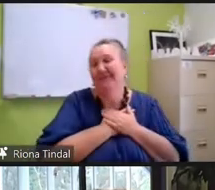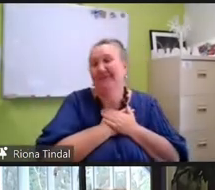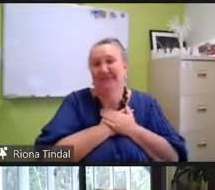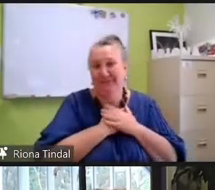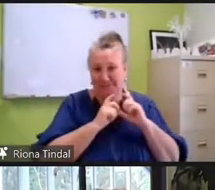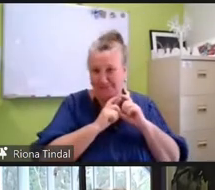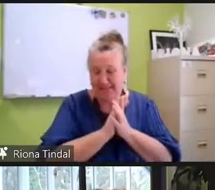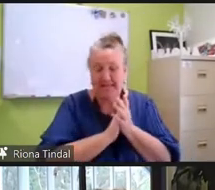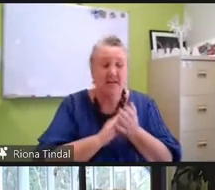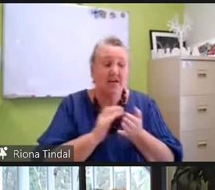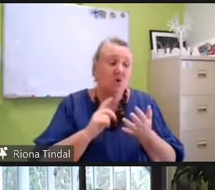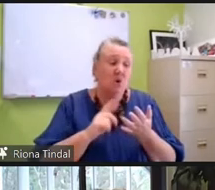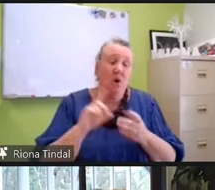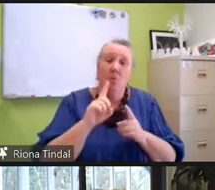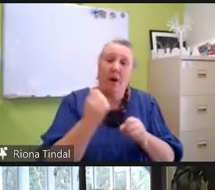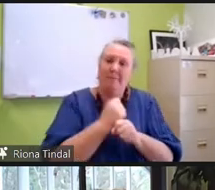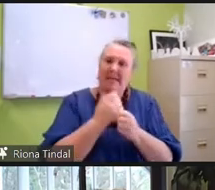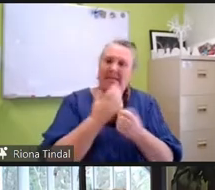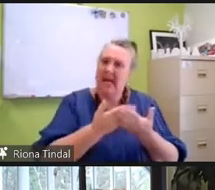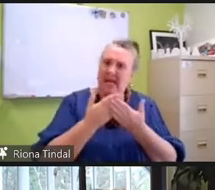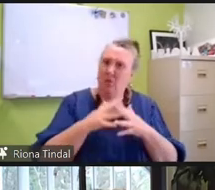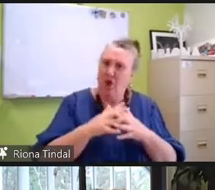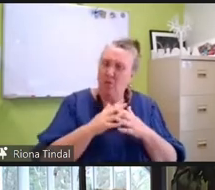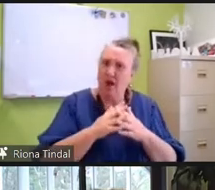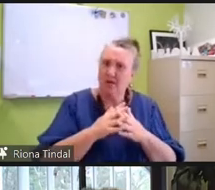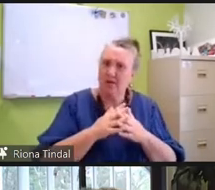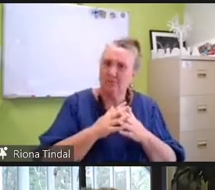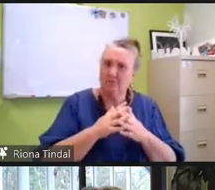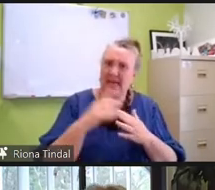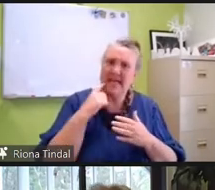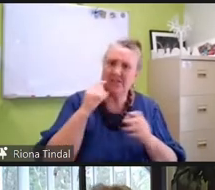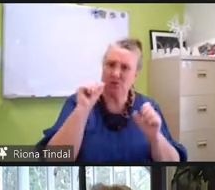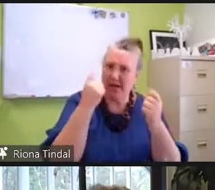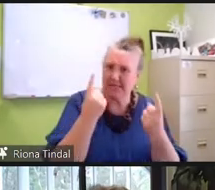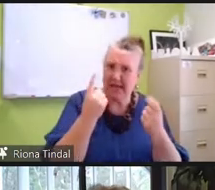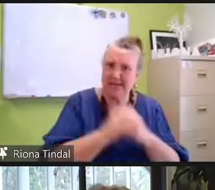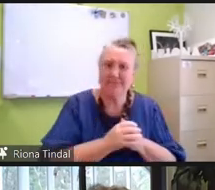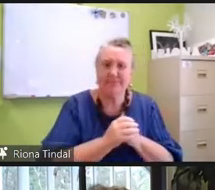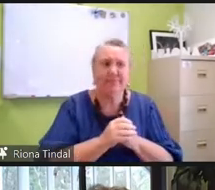to study. It's an absolute passion. Love it. I guess what makes study worthwhile or valuable?